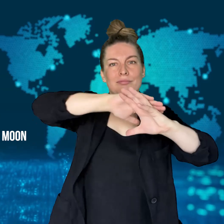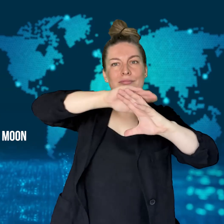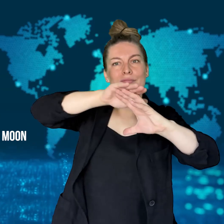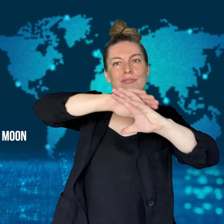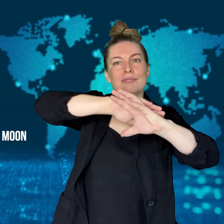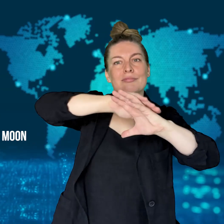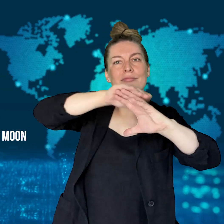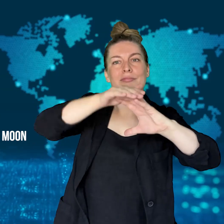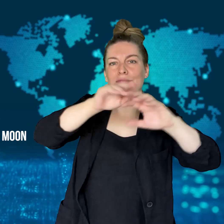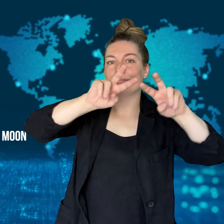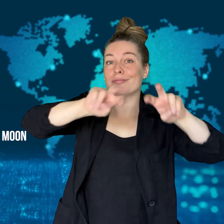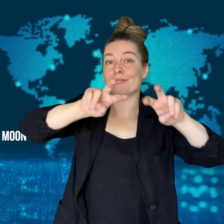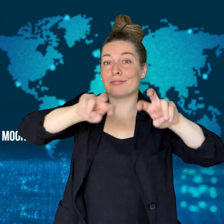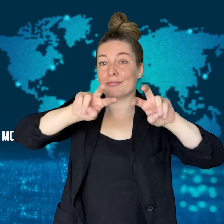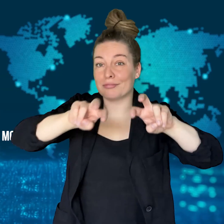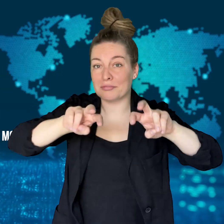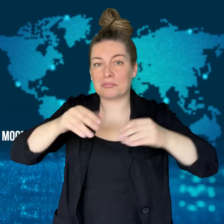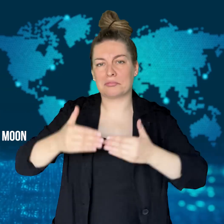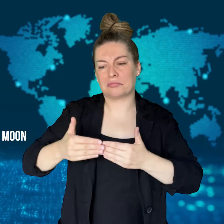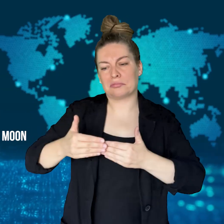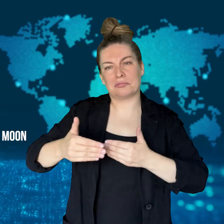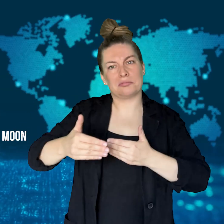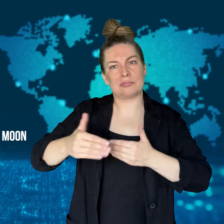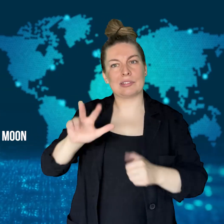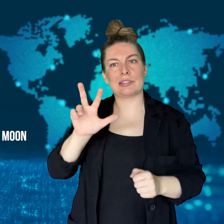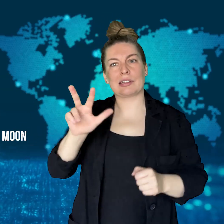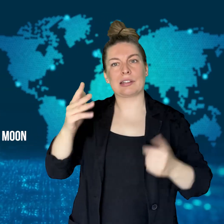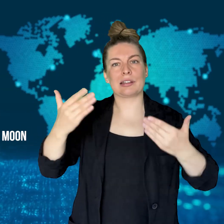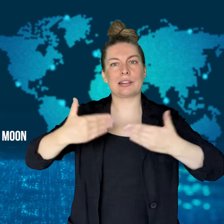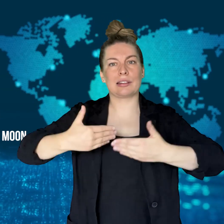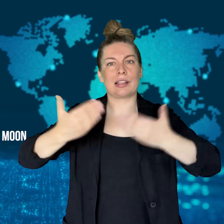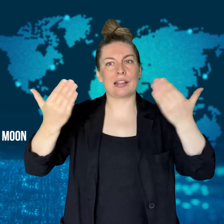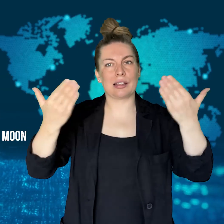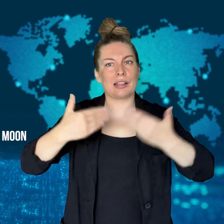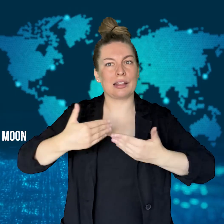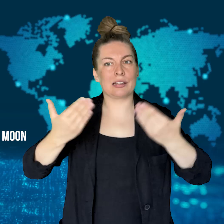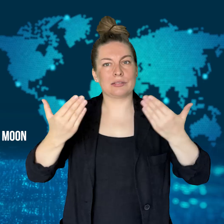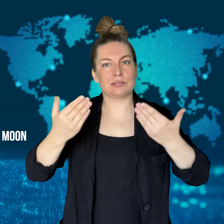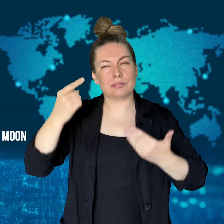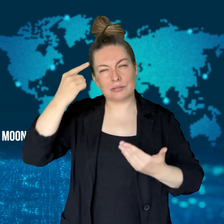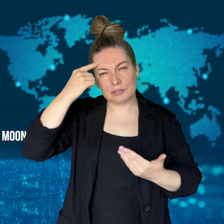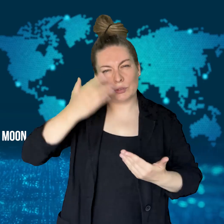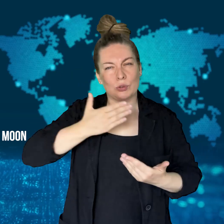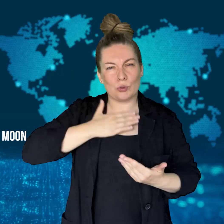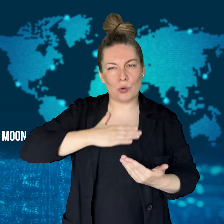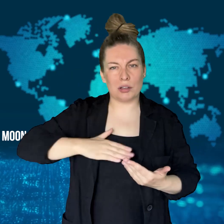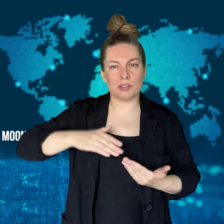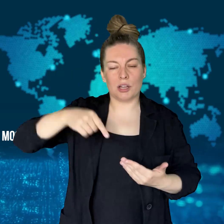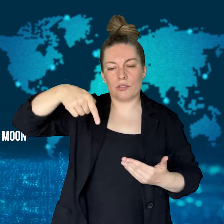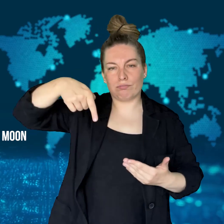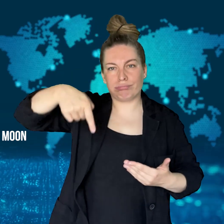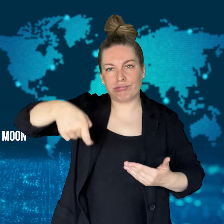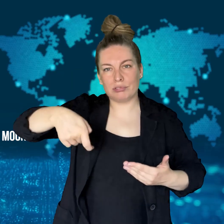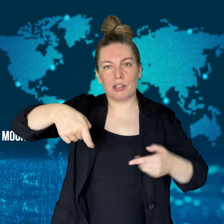It is not deprived of light, but it is the side that faces away from